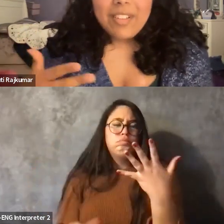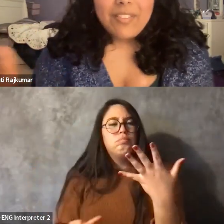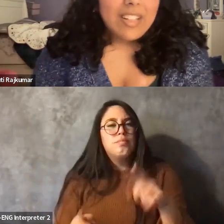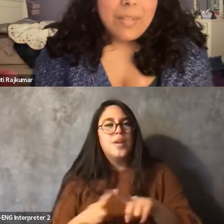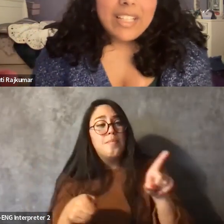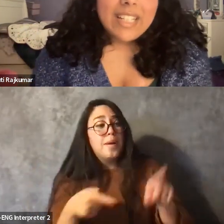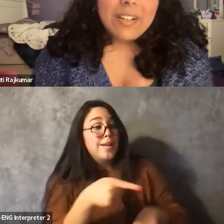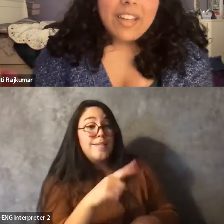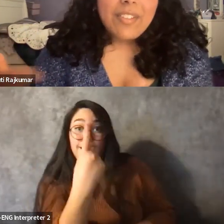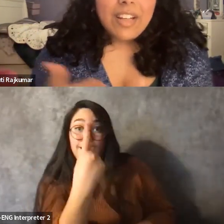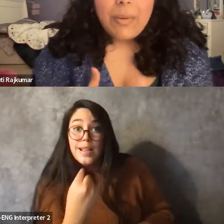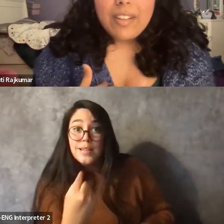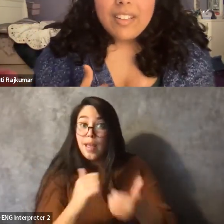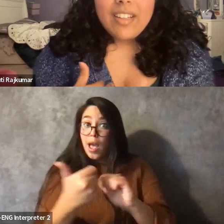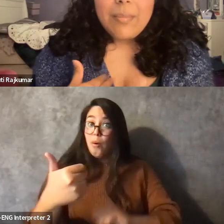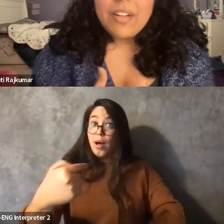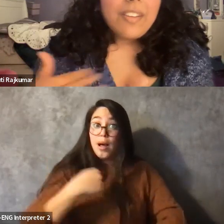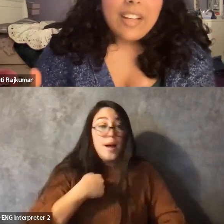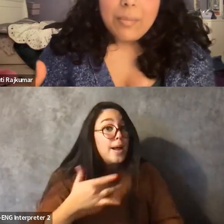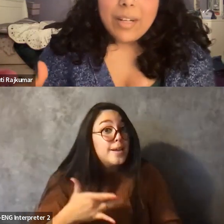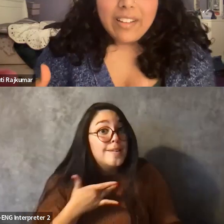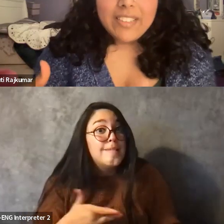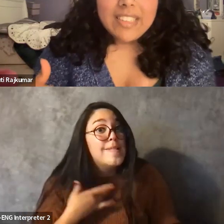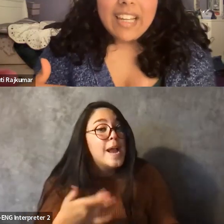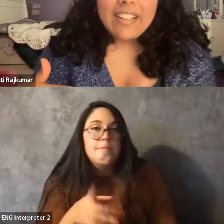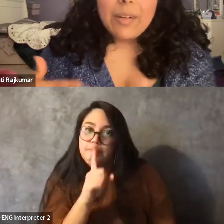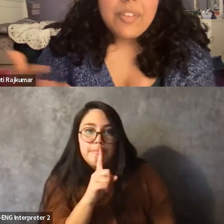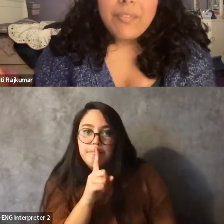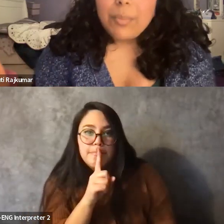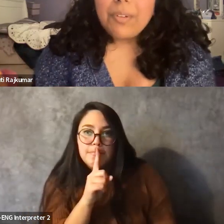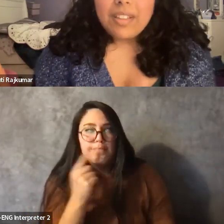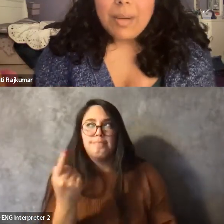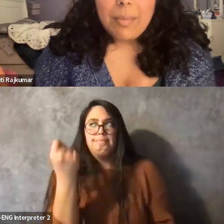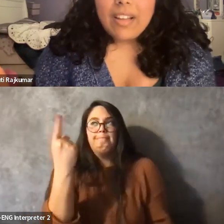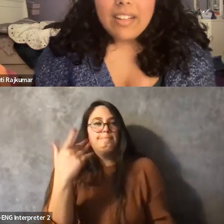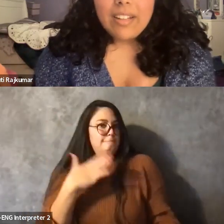I've lived in it my entire life, and I know it better than anybody else. And I was comfortable in my body.